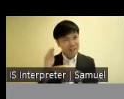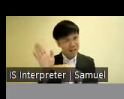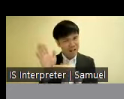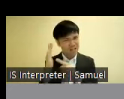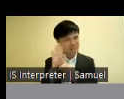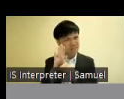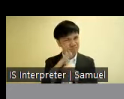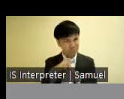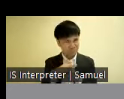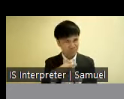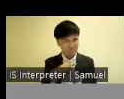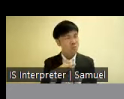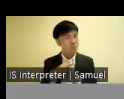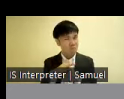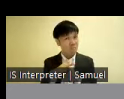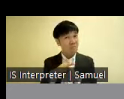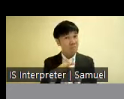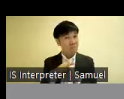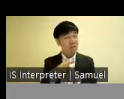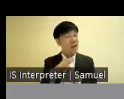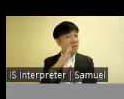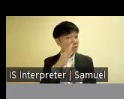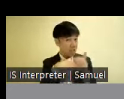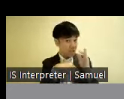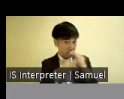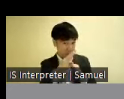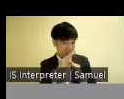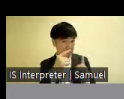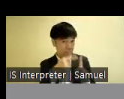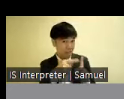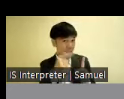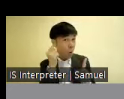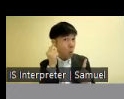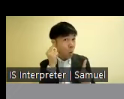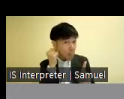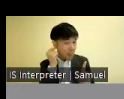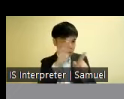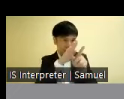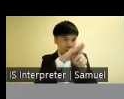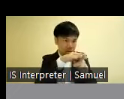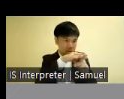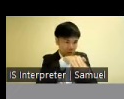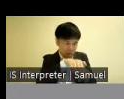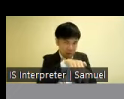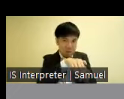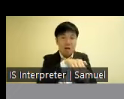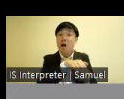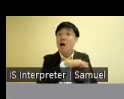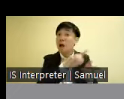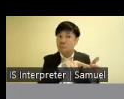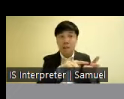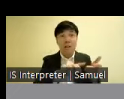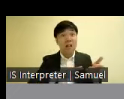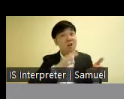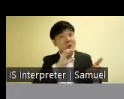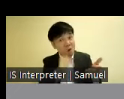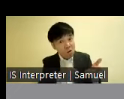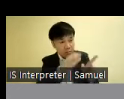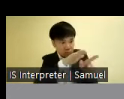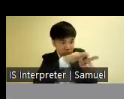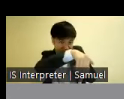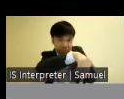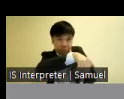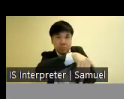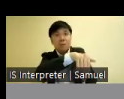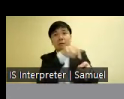We saw an example of intersectors such as age, and in this case with children.